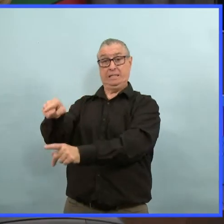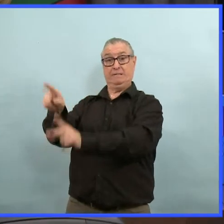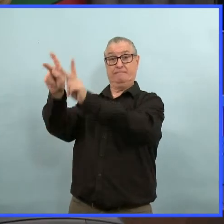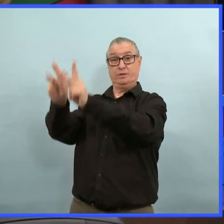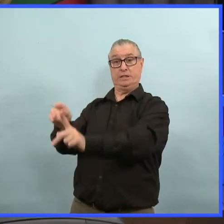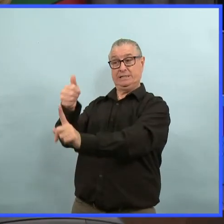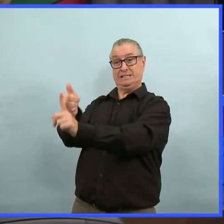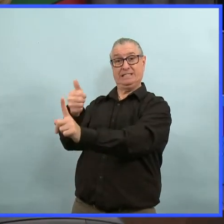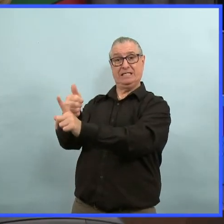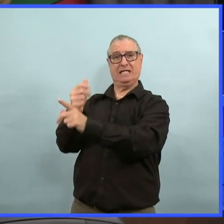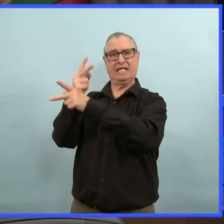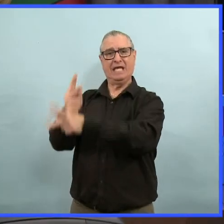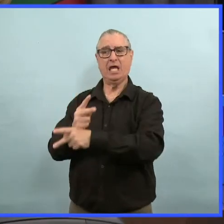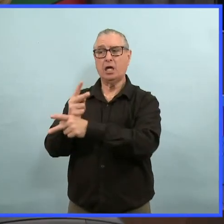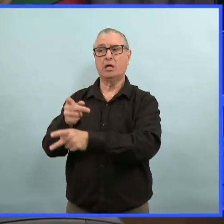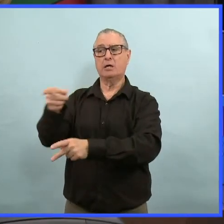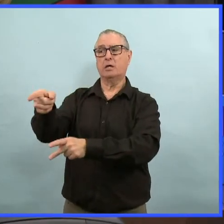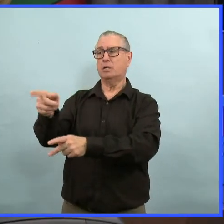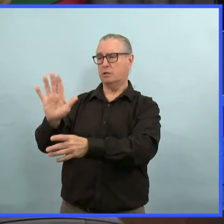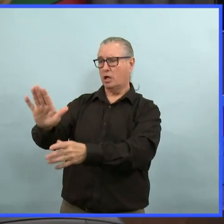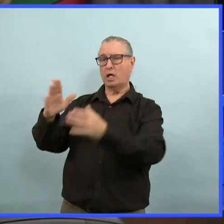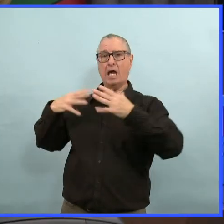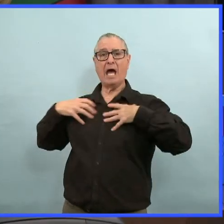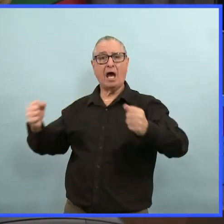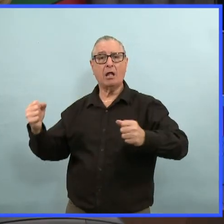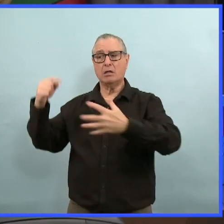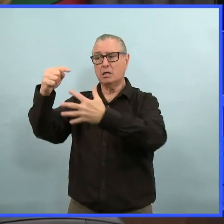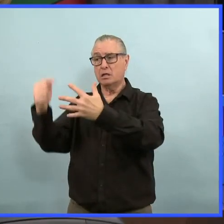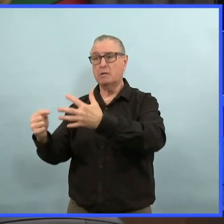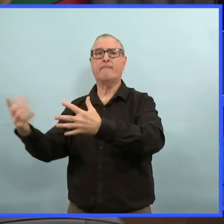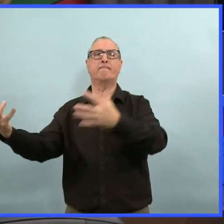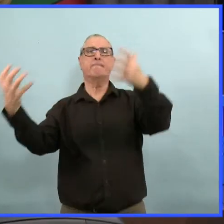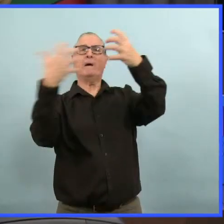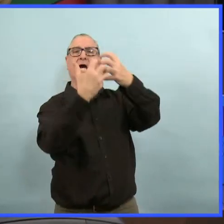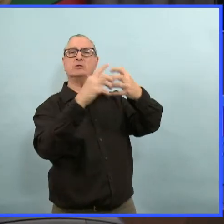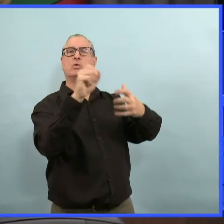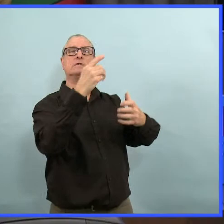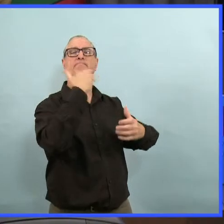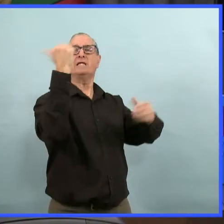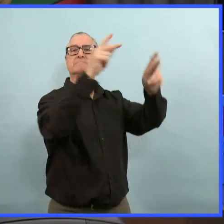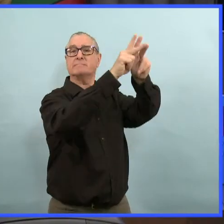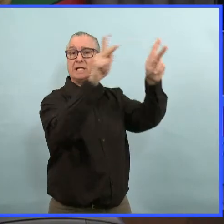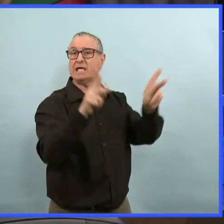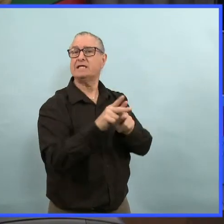appropriate environment and so that's really nothing new in terms of the health care system